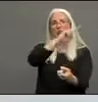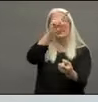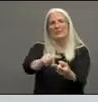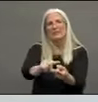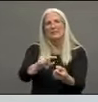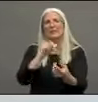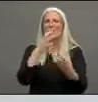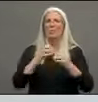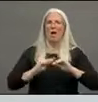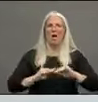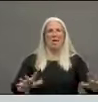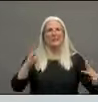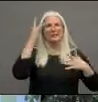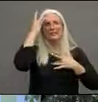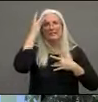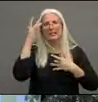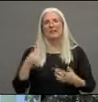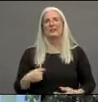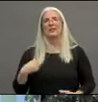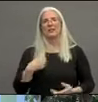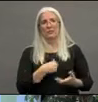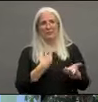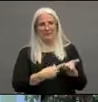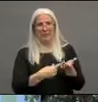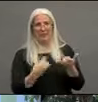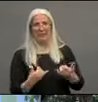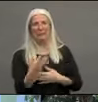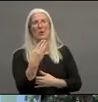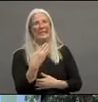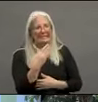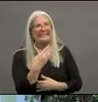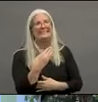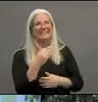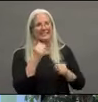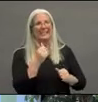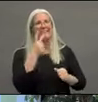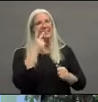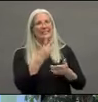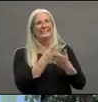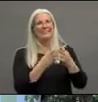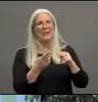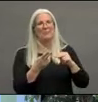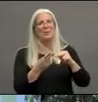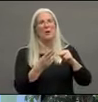did see some of the trends of the numbers going up and last night I was